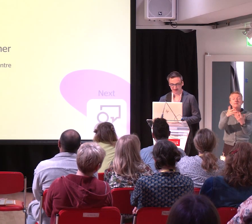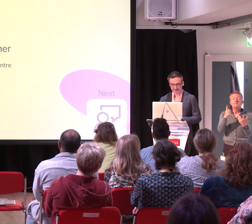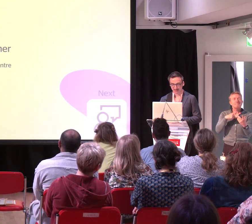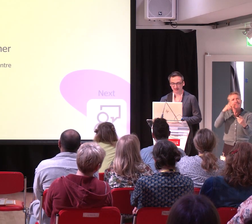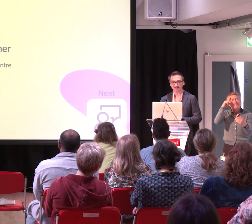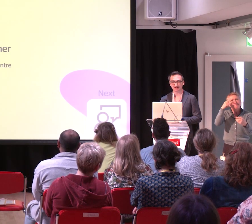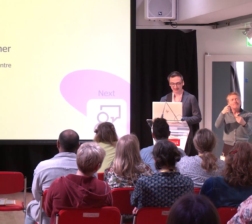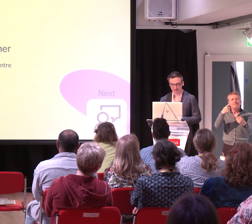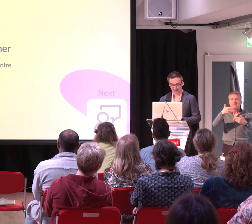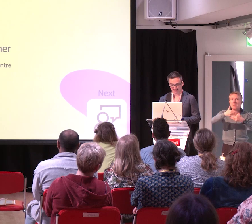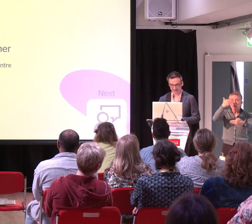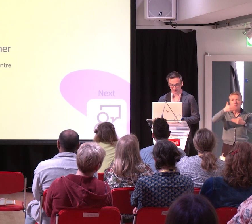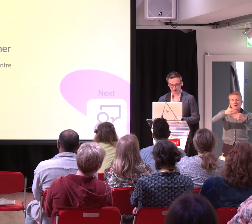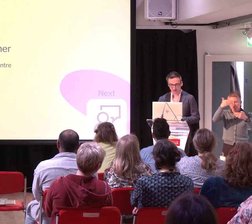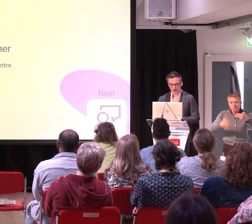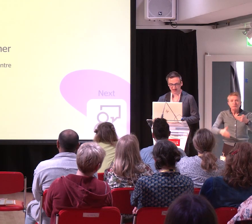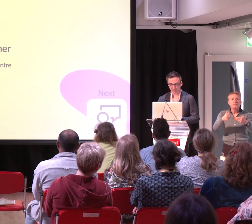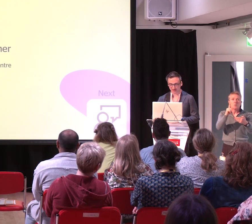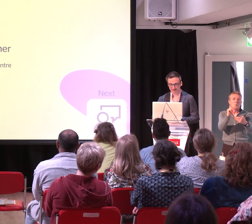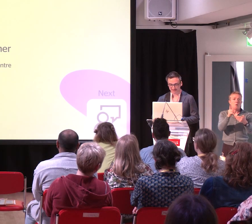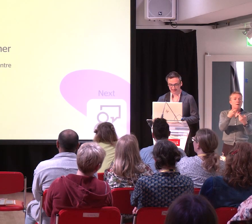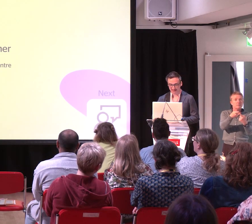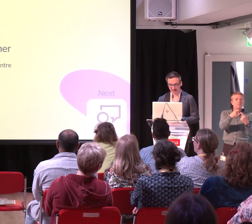of anti-ableism and anti-racism, which enable us to see